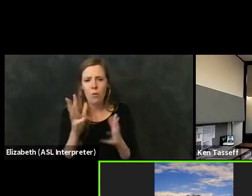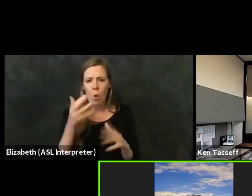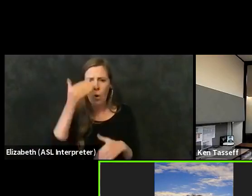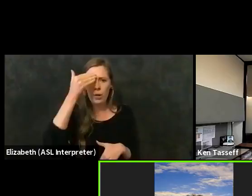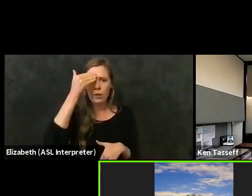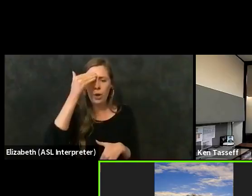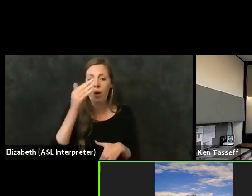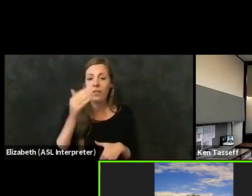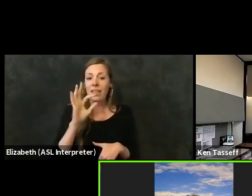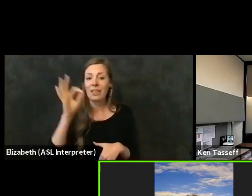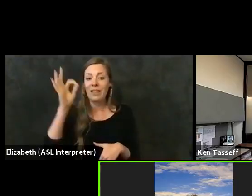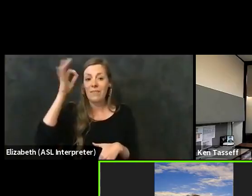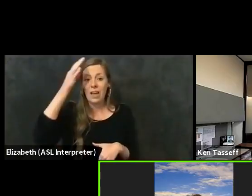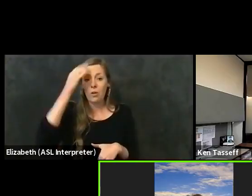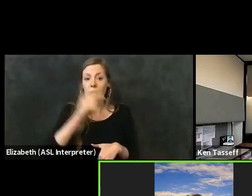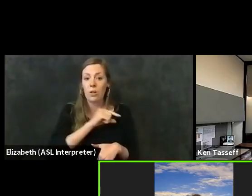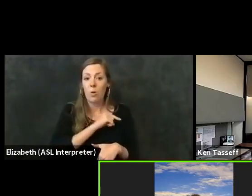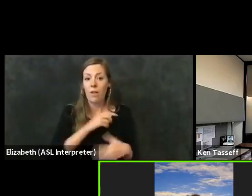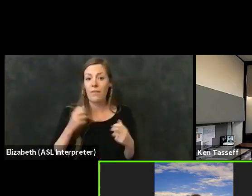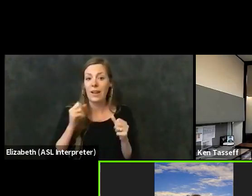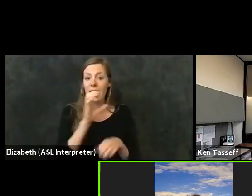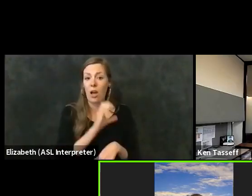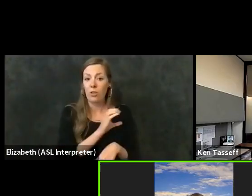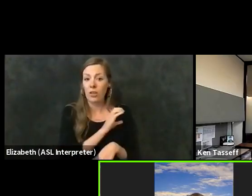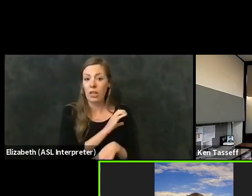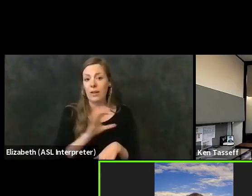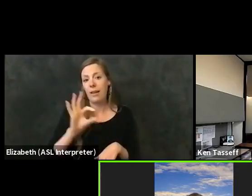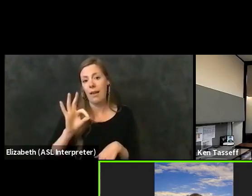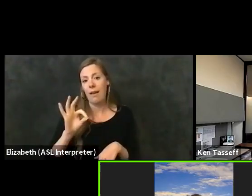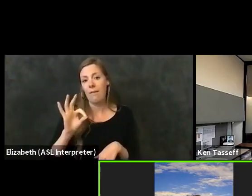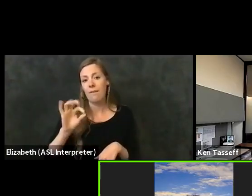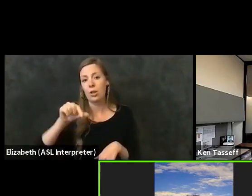qualified health clinics referred to by the acronym fees